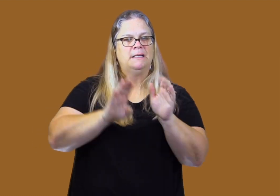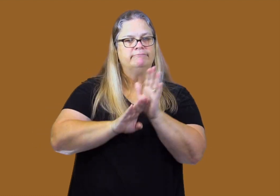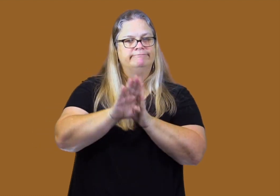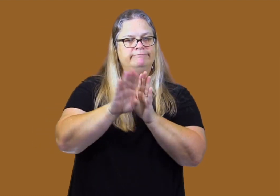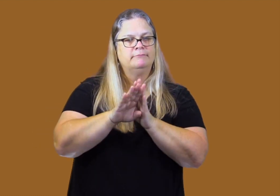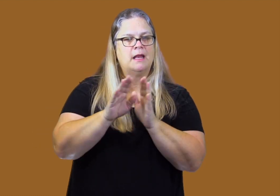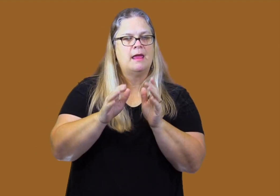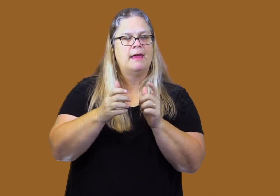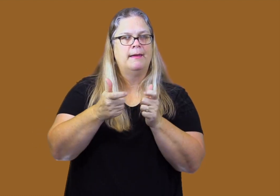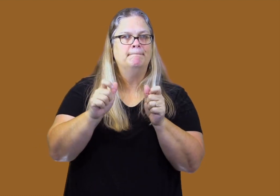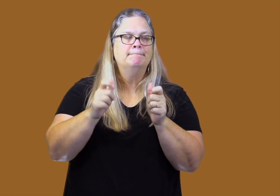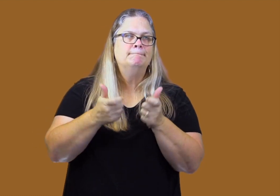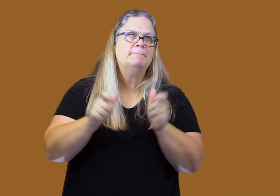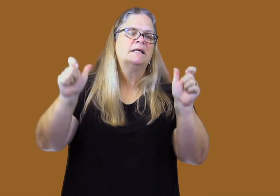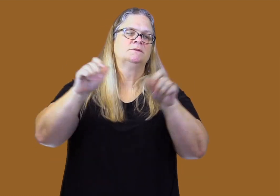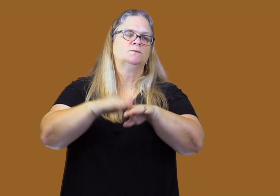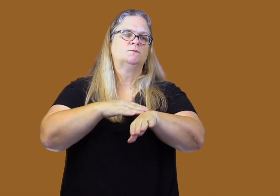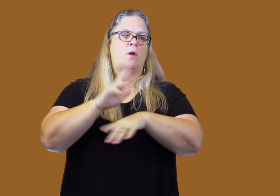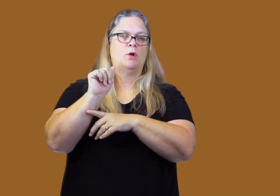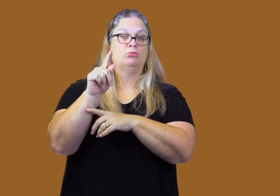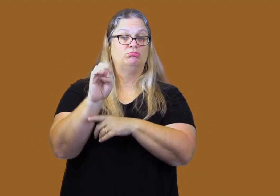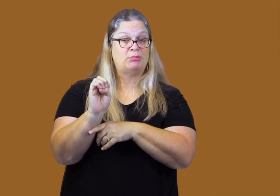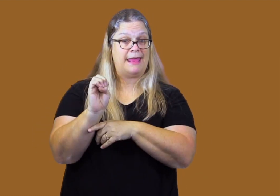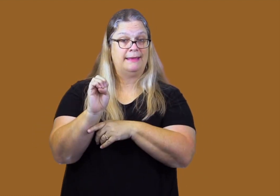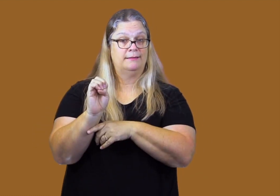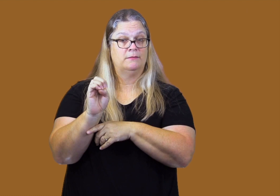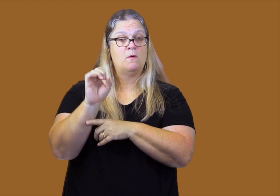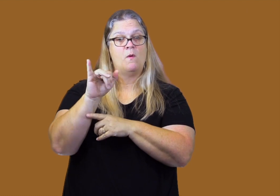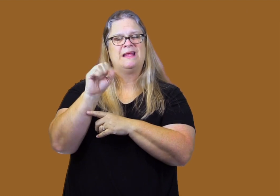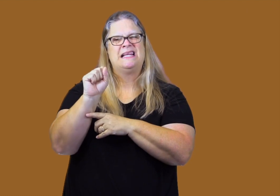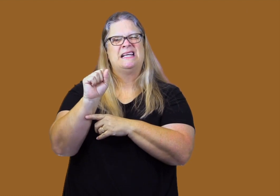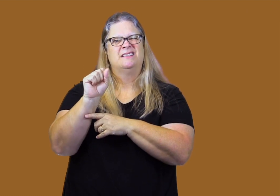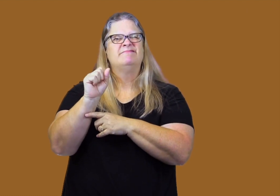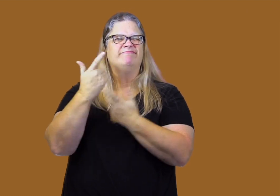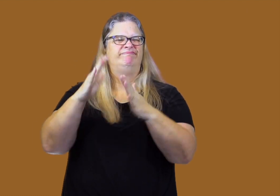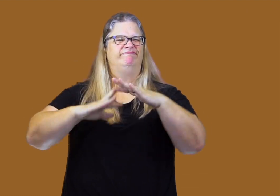and could be developmentally at a slower rate,